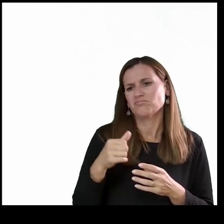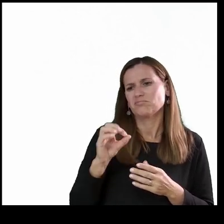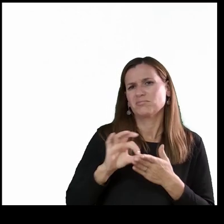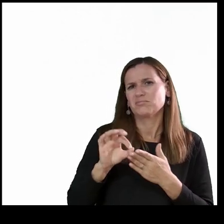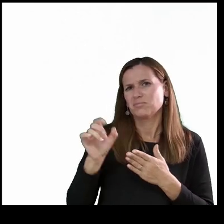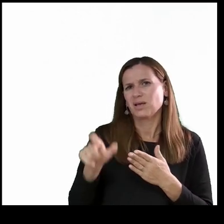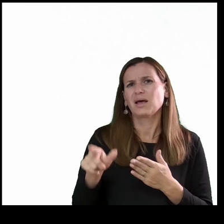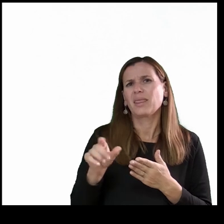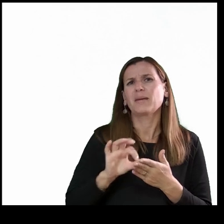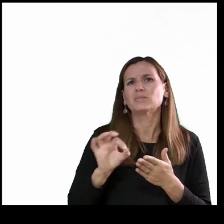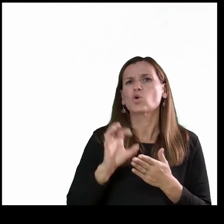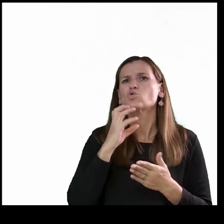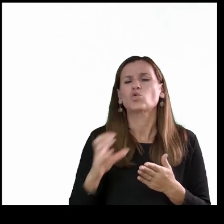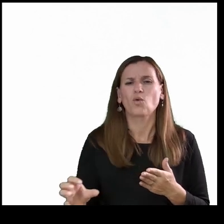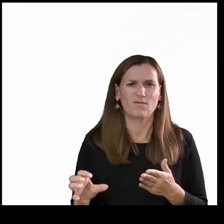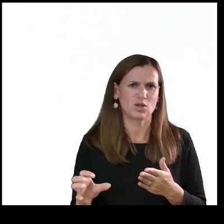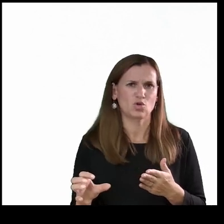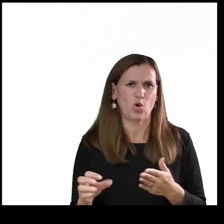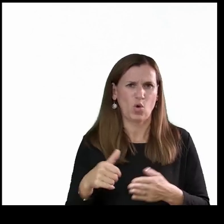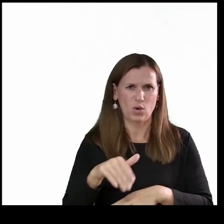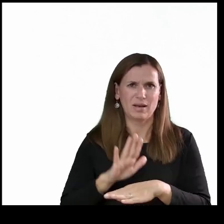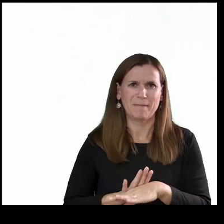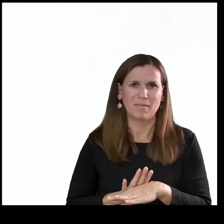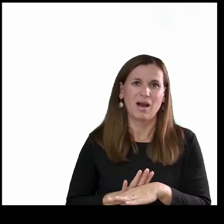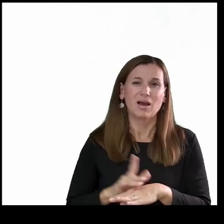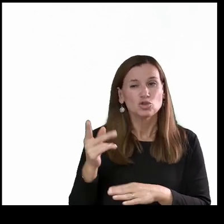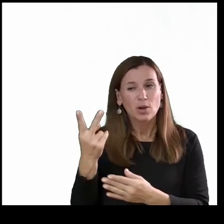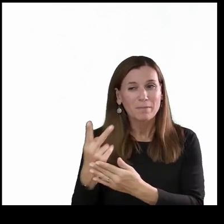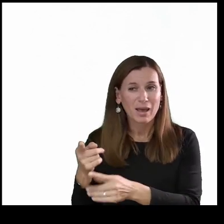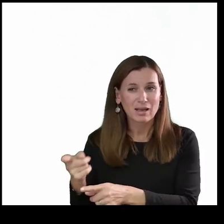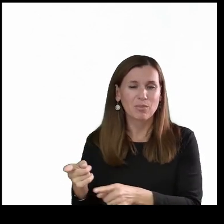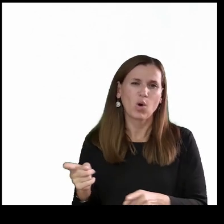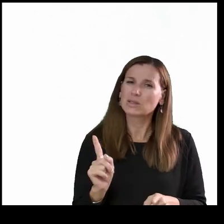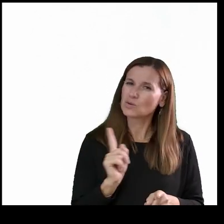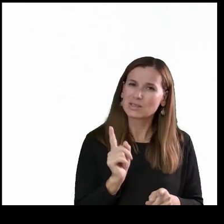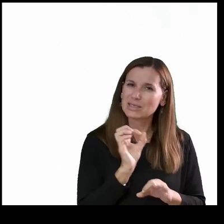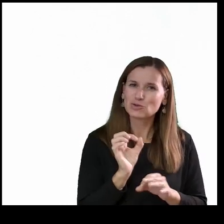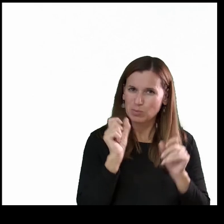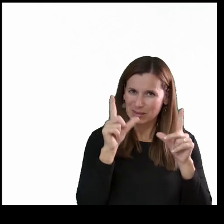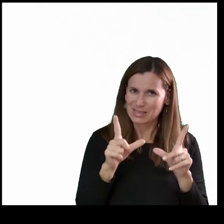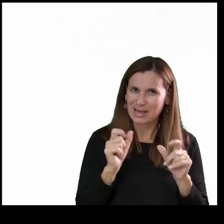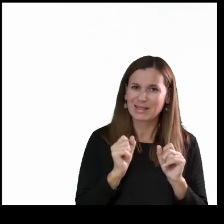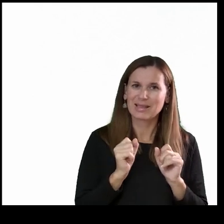got the Nobel Prize for this, you see some pages of his work. Well,